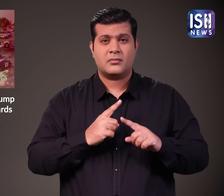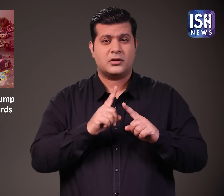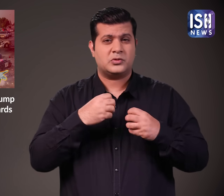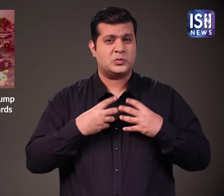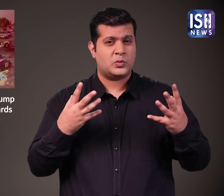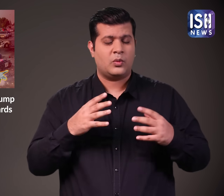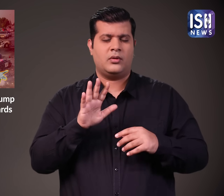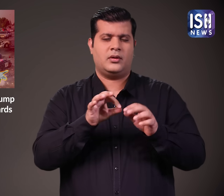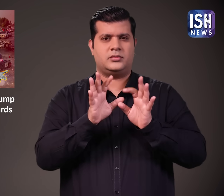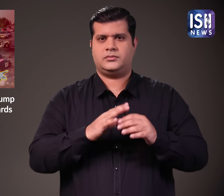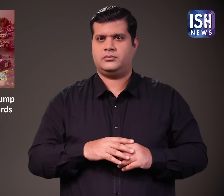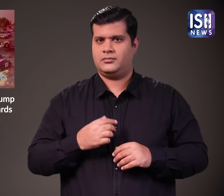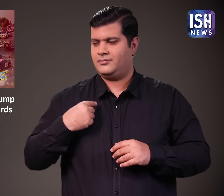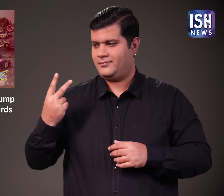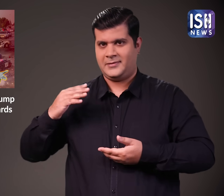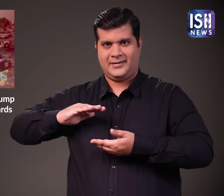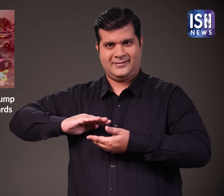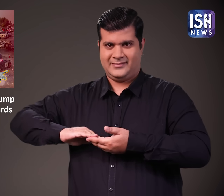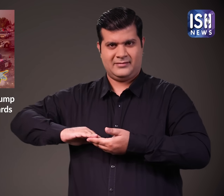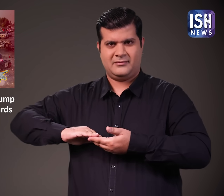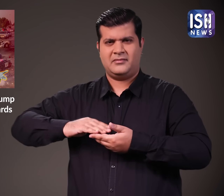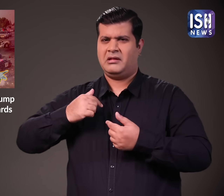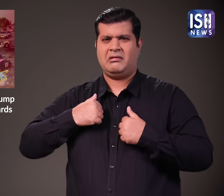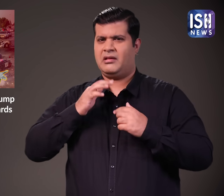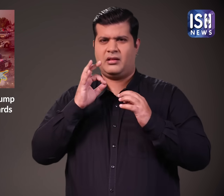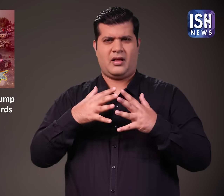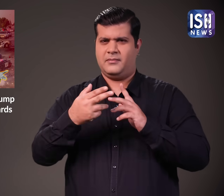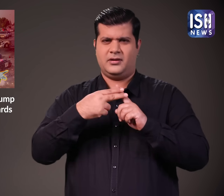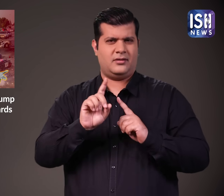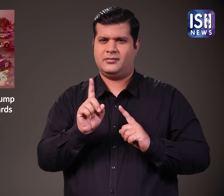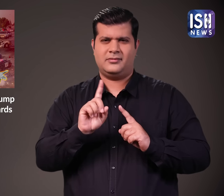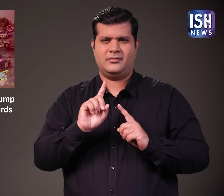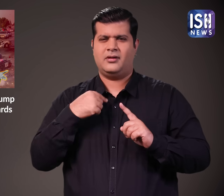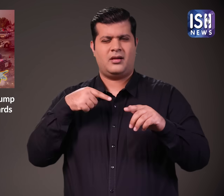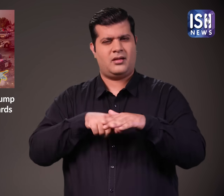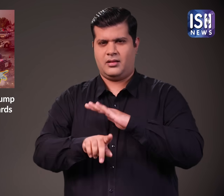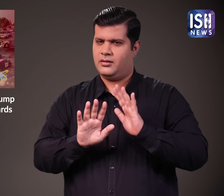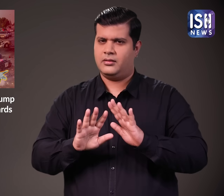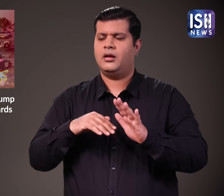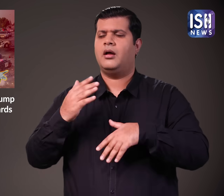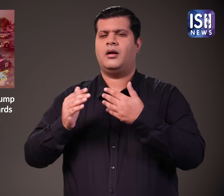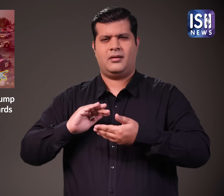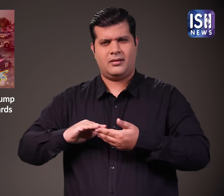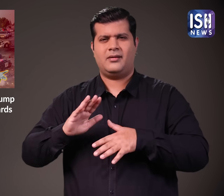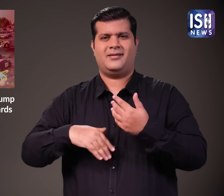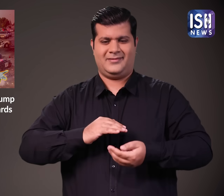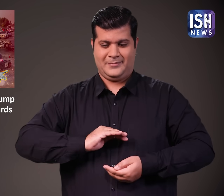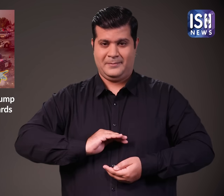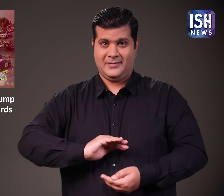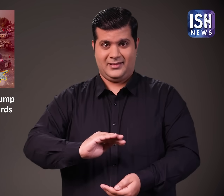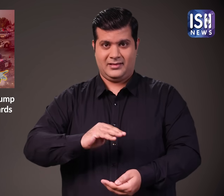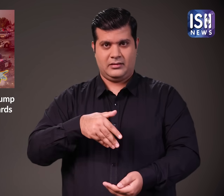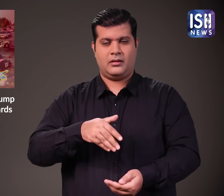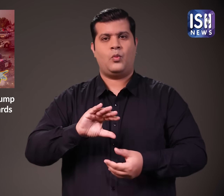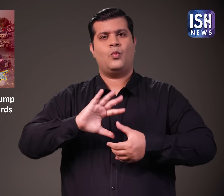Another shocking incident occured. If a married couple who are illegal immigrants have children,